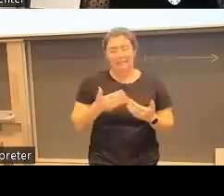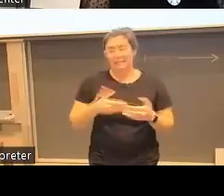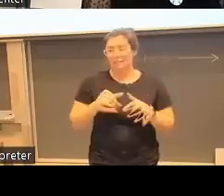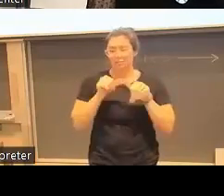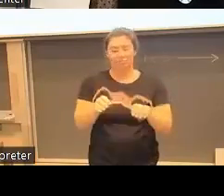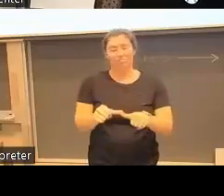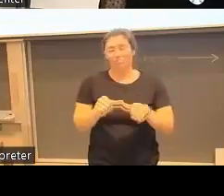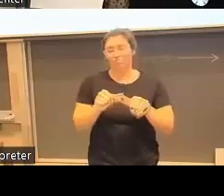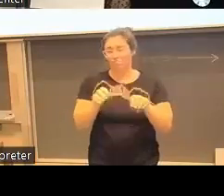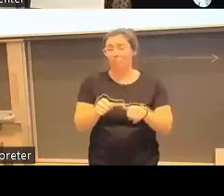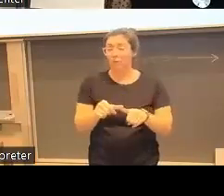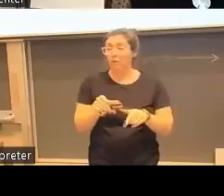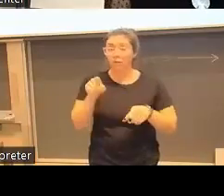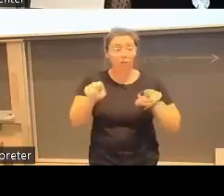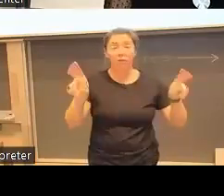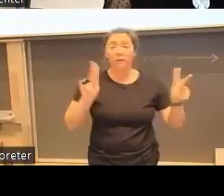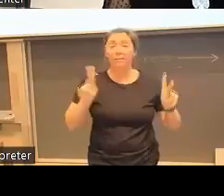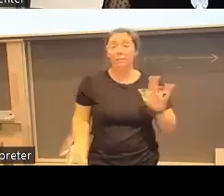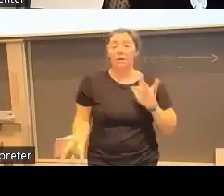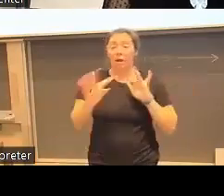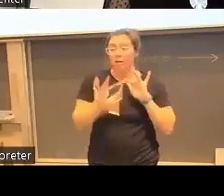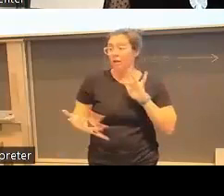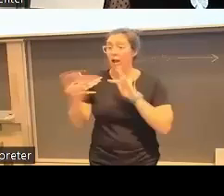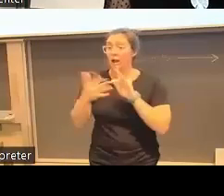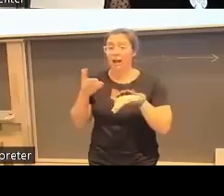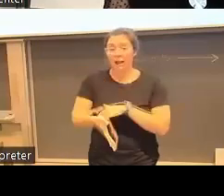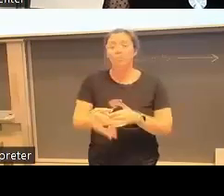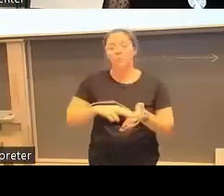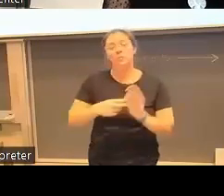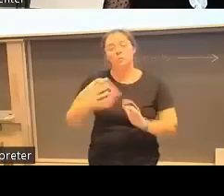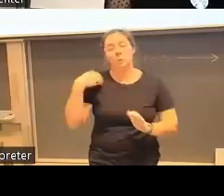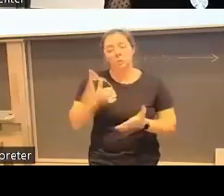comfortable reaching out afterward tells us that our coaching team is helping shift the culture